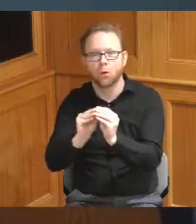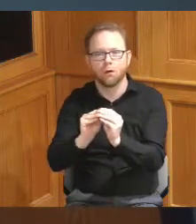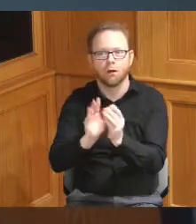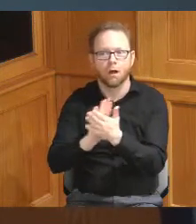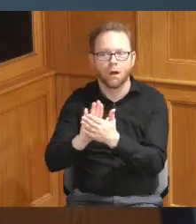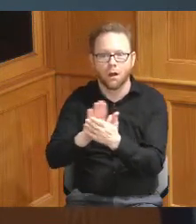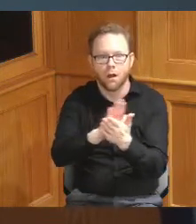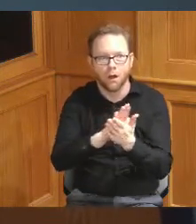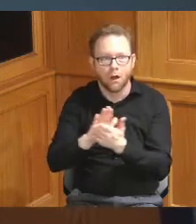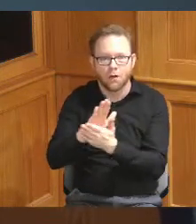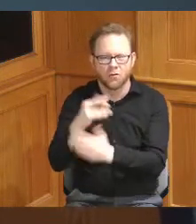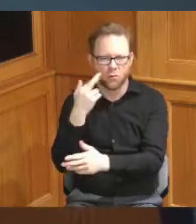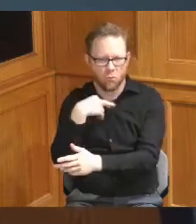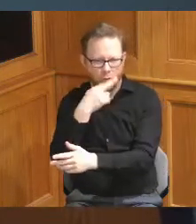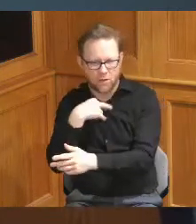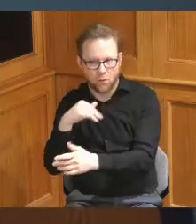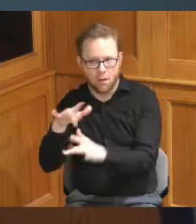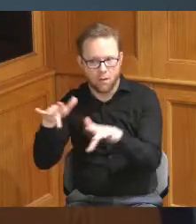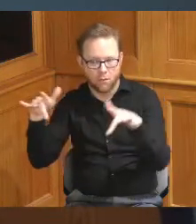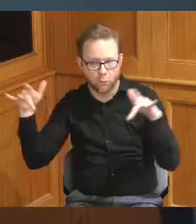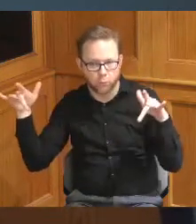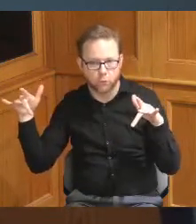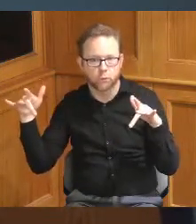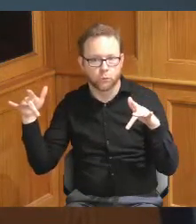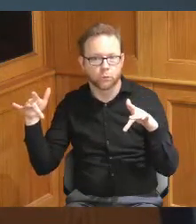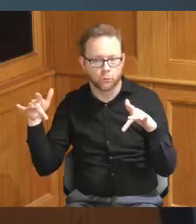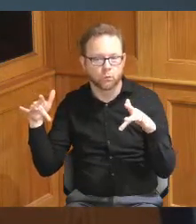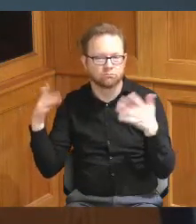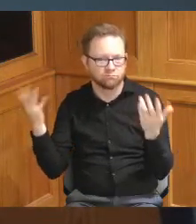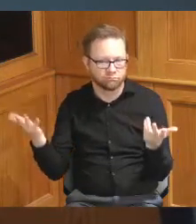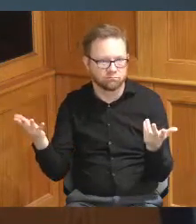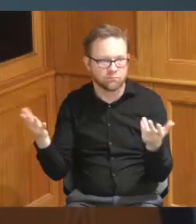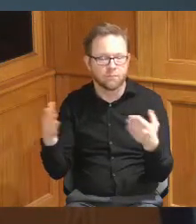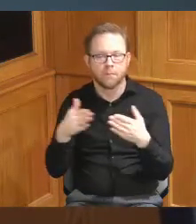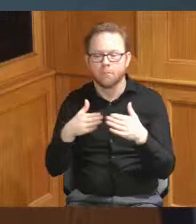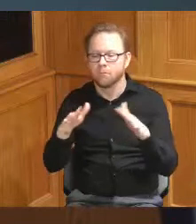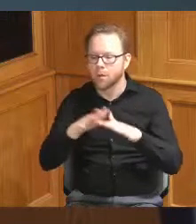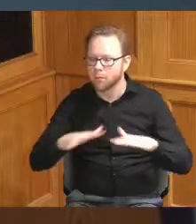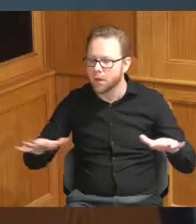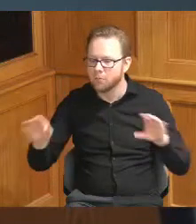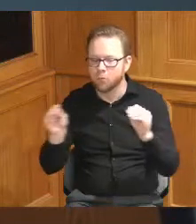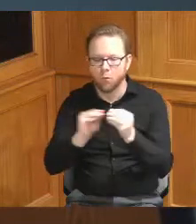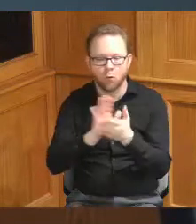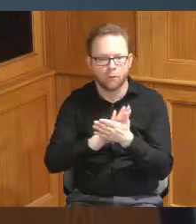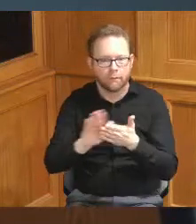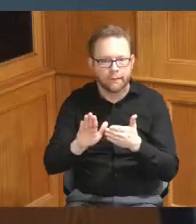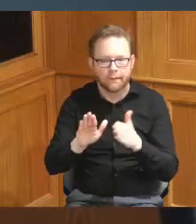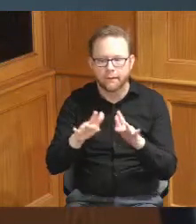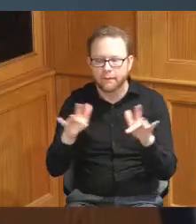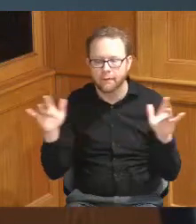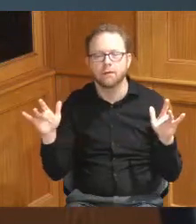know in these restaurants that were a lot cleaner public spaces were a lot cleaner and we also were